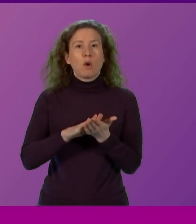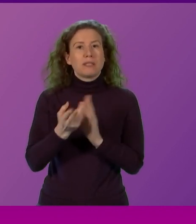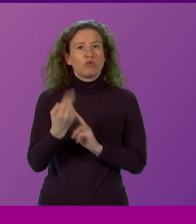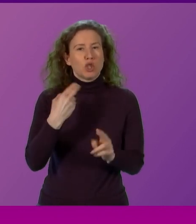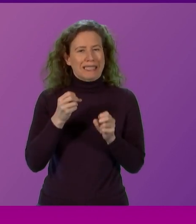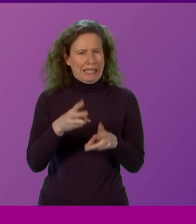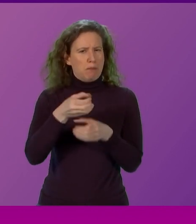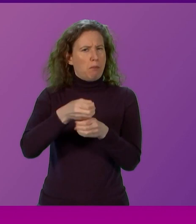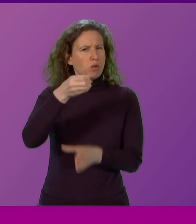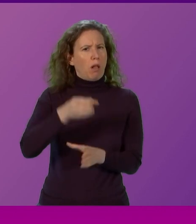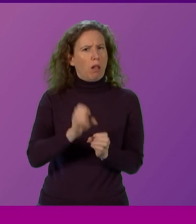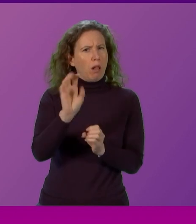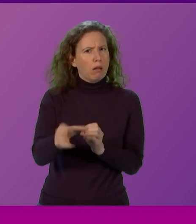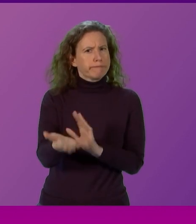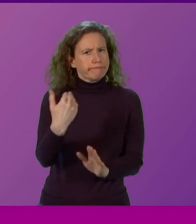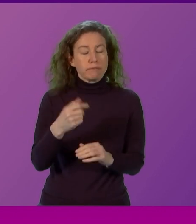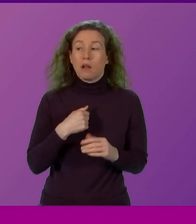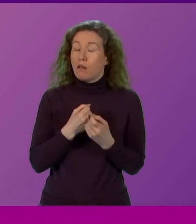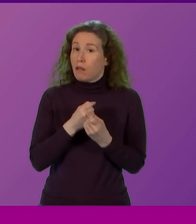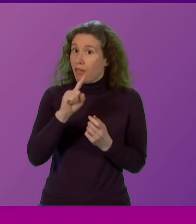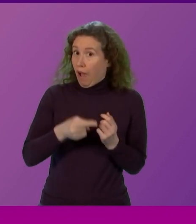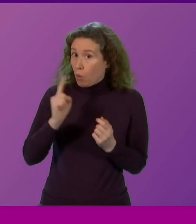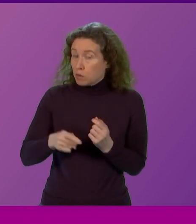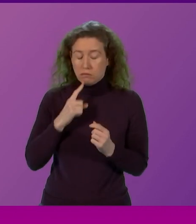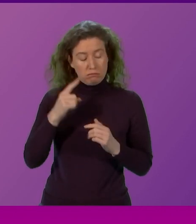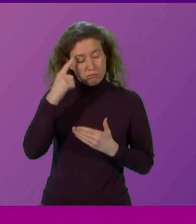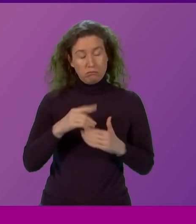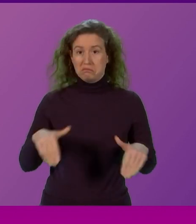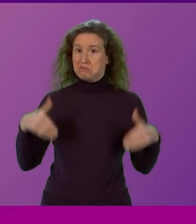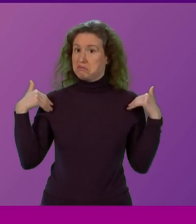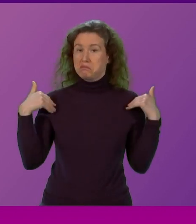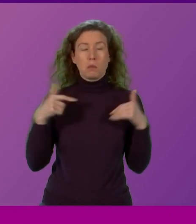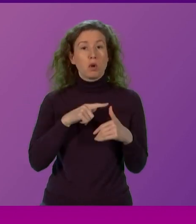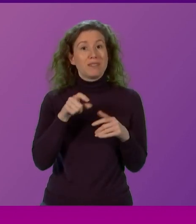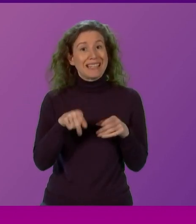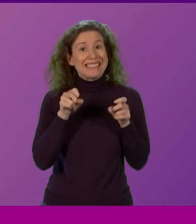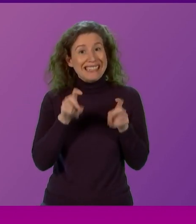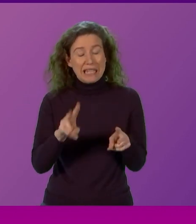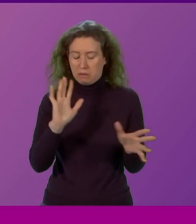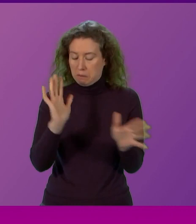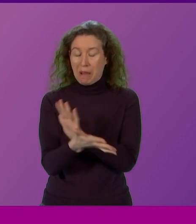Thousands of producers rightly decided not to, because the scheme is an absolute shambles.